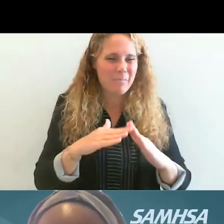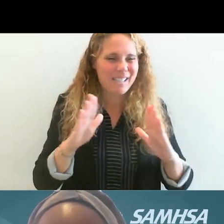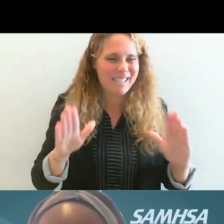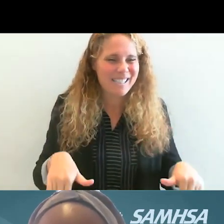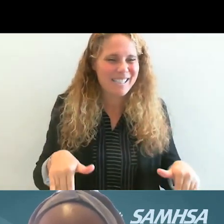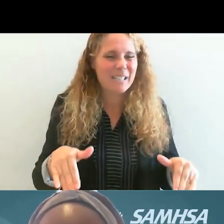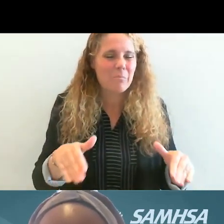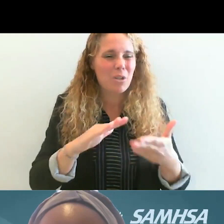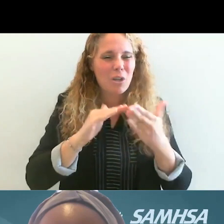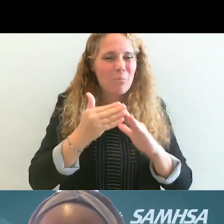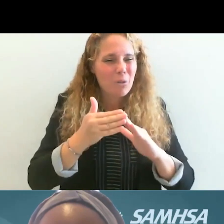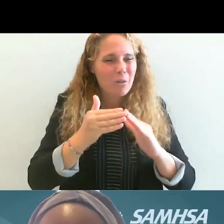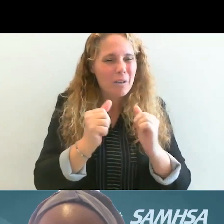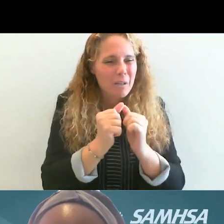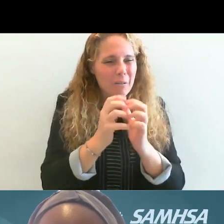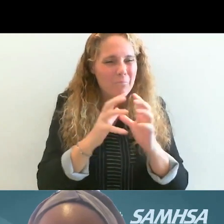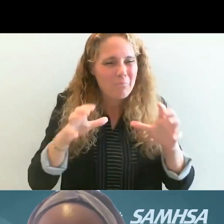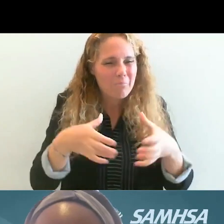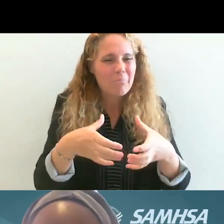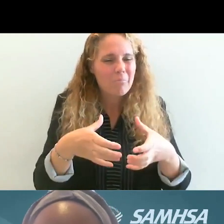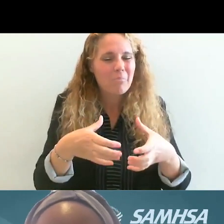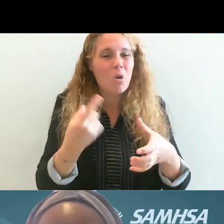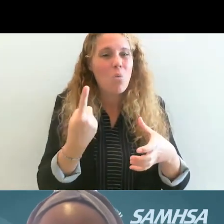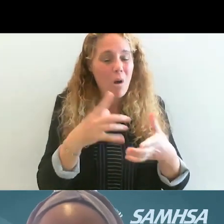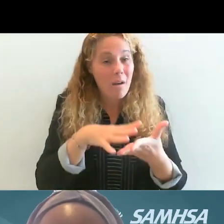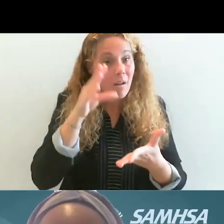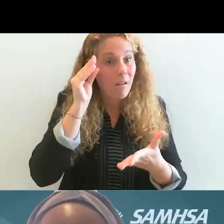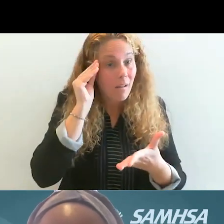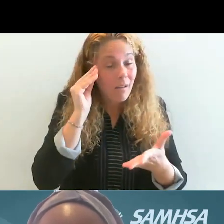I THINK ONE OF THE MAJOR TAKE AWAYS IS THAT EVERYONE HAS TO BE